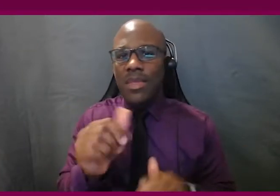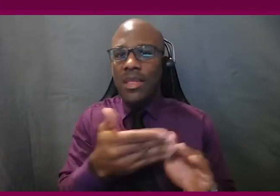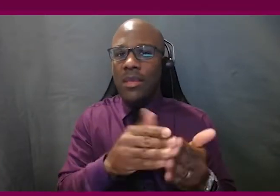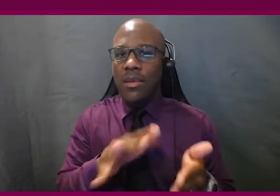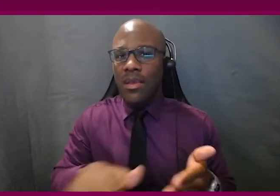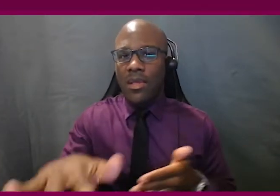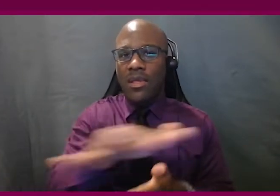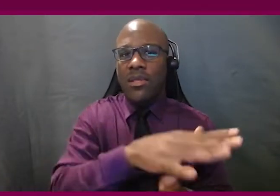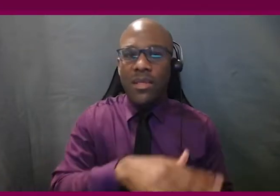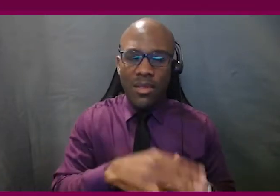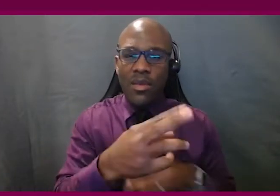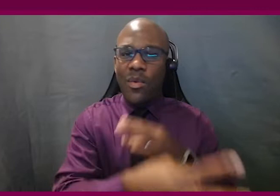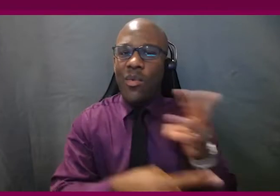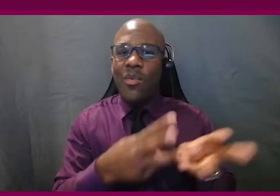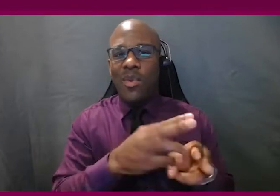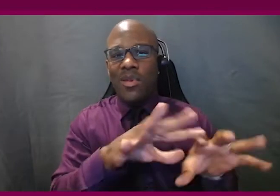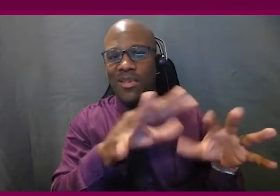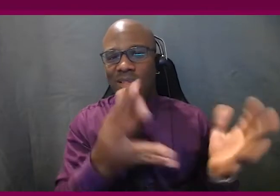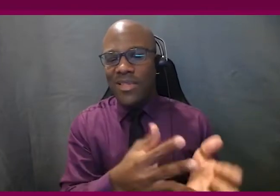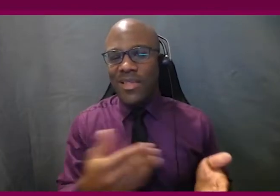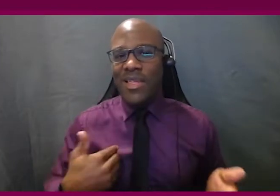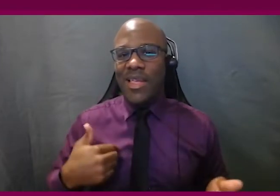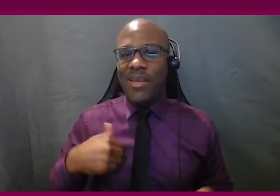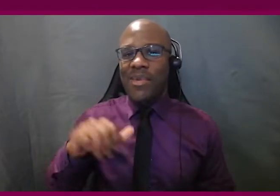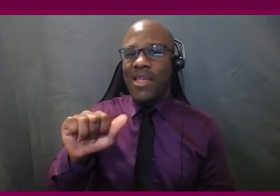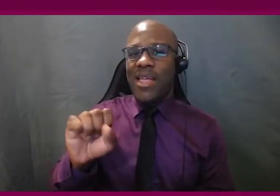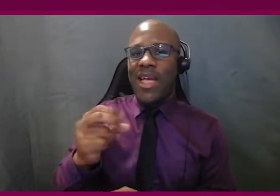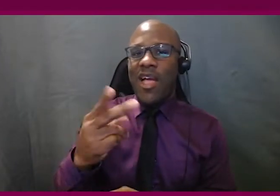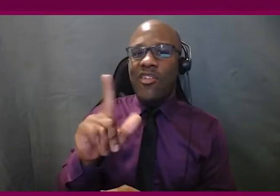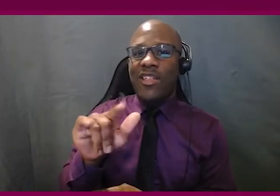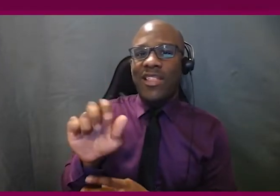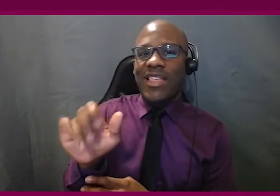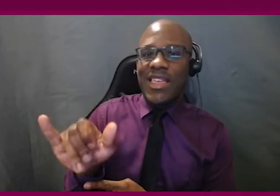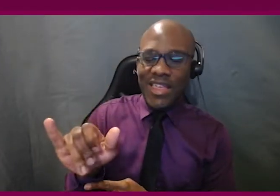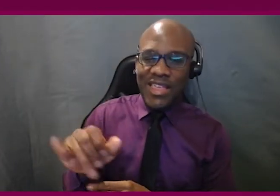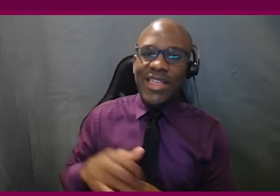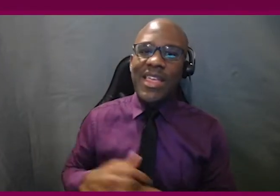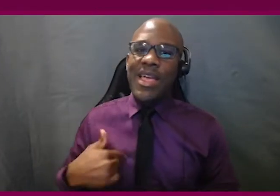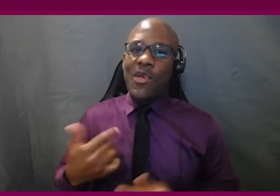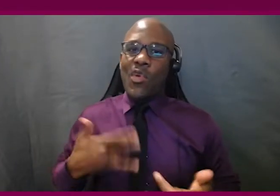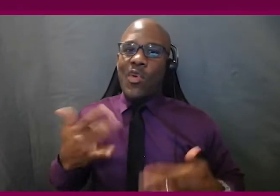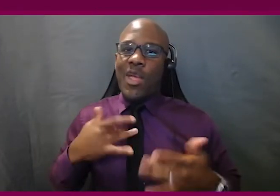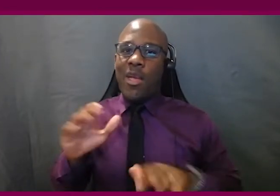If you're new here, I'm your host, Ashley Inkumsah, and I'm so excited to be back for another season.